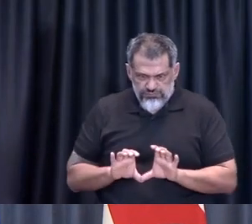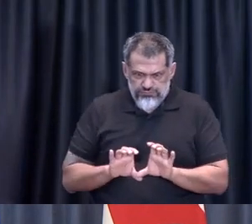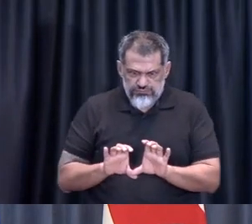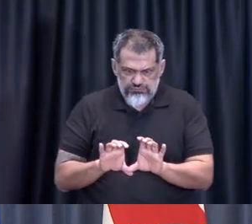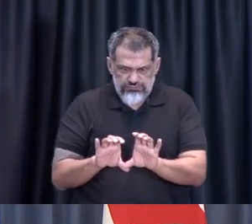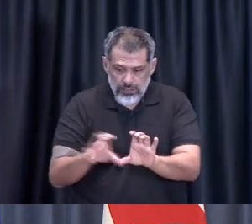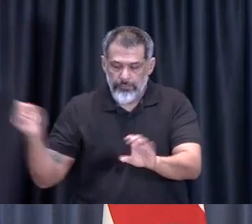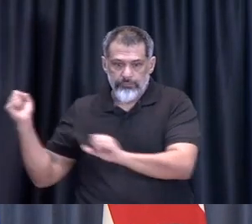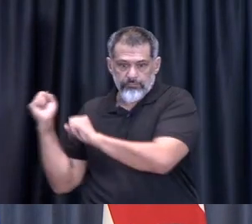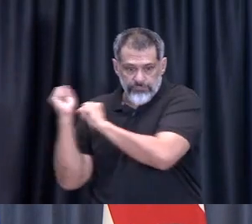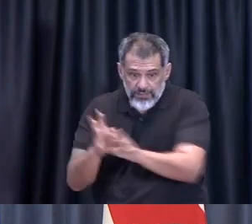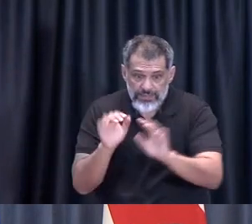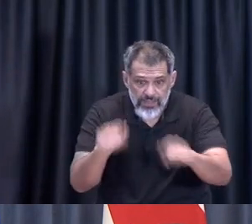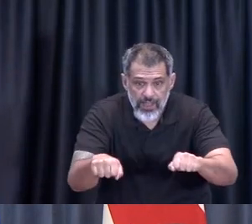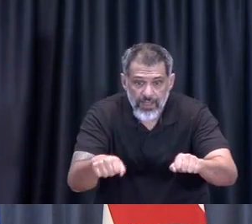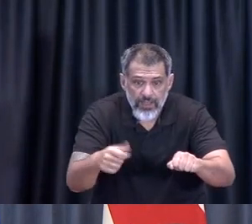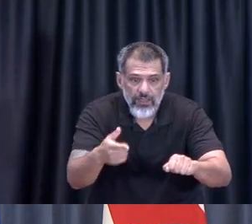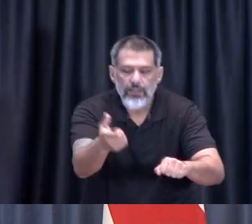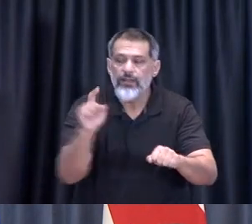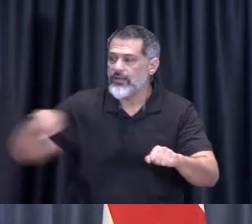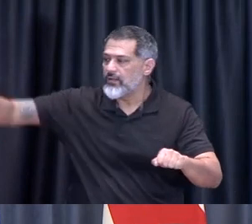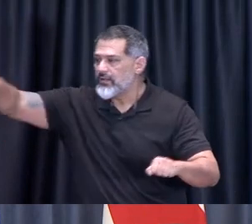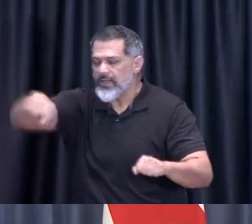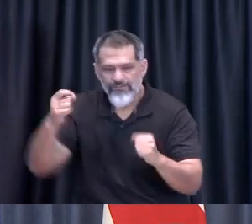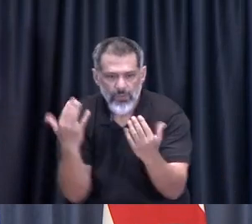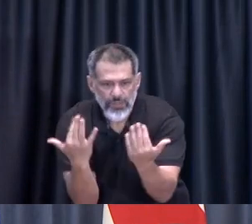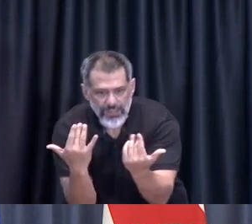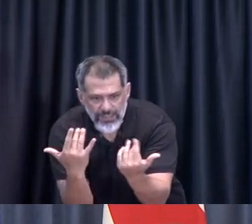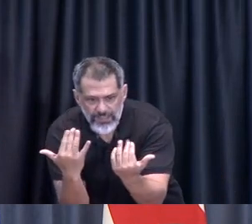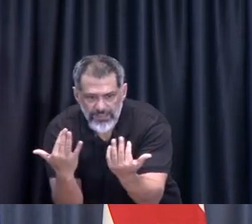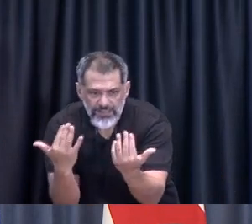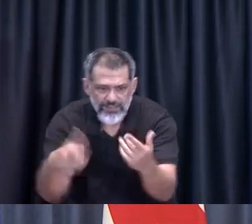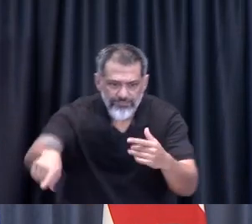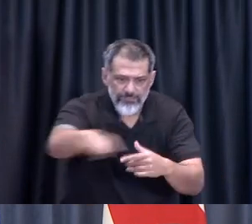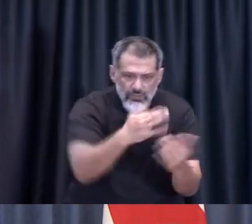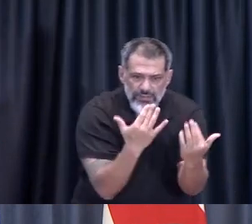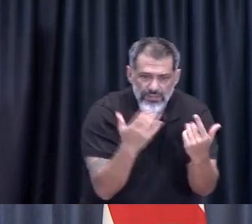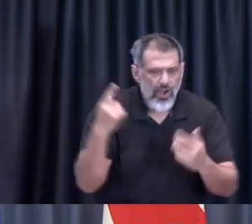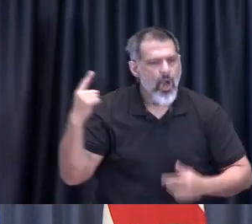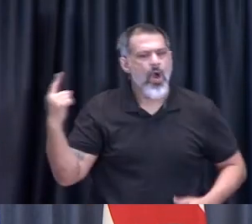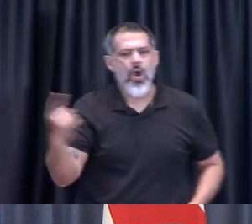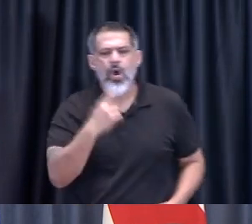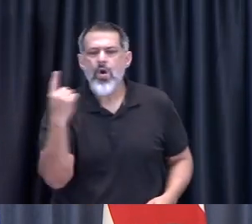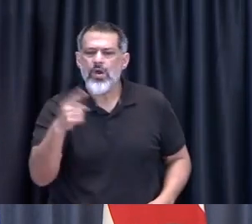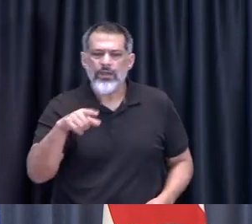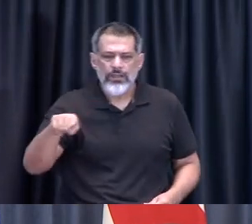clear that these things to move and block. So we were constantly needing to go back and address locations